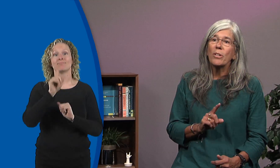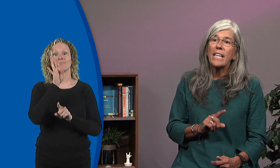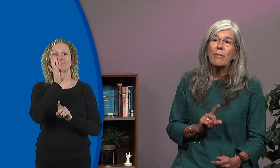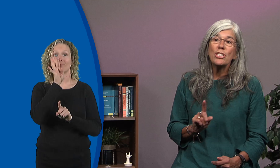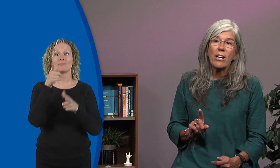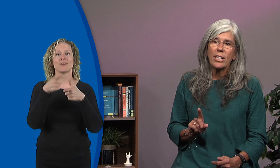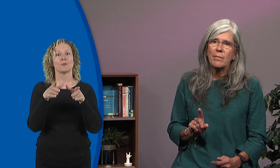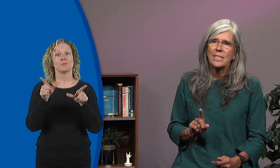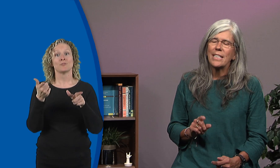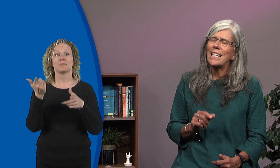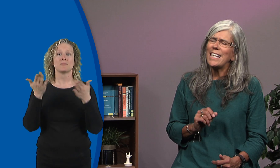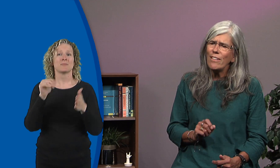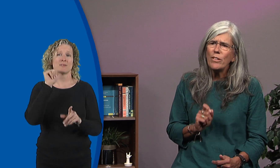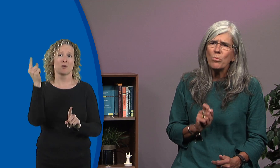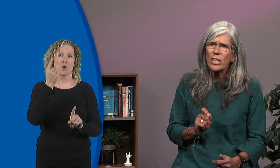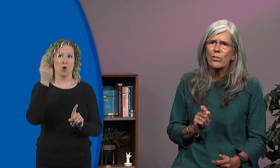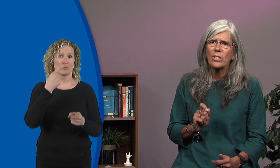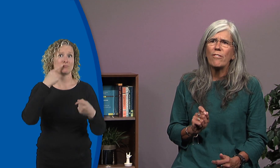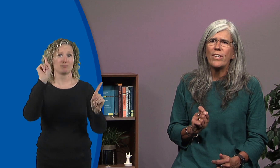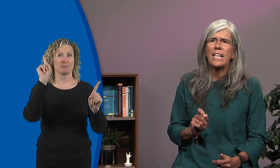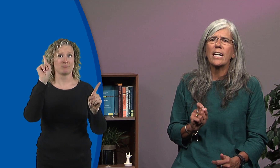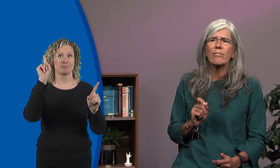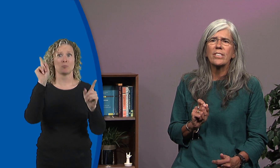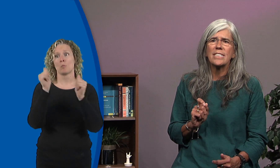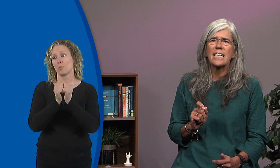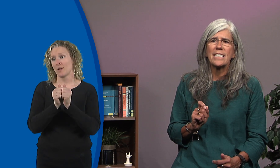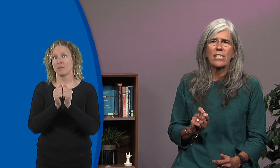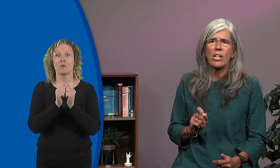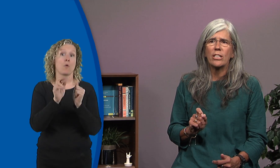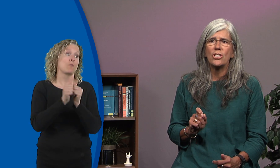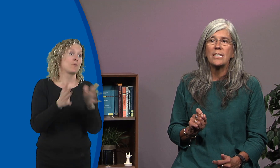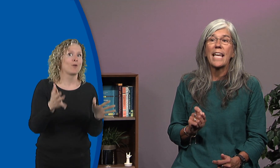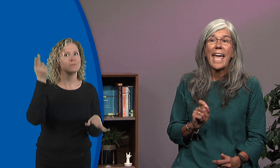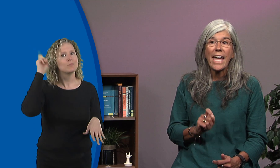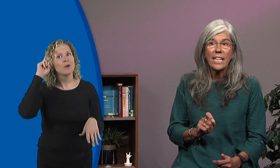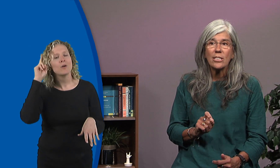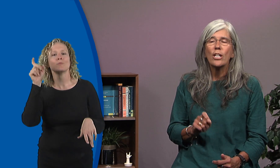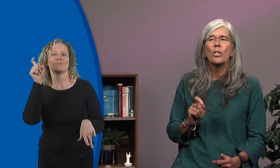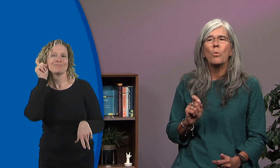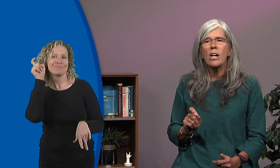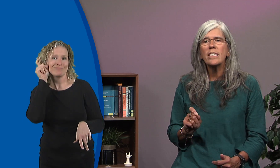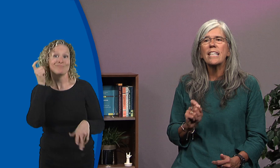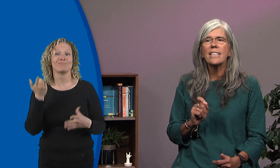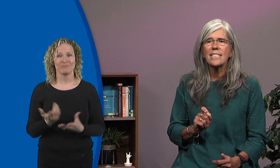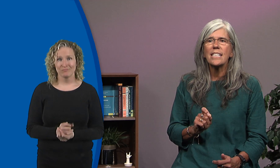Spoken language outcomes, even with early fitting of listening technologies and quality listening